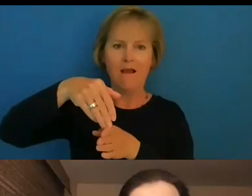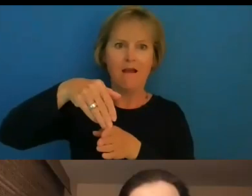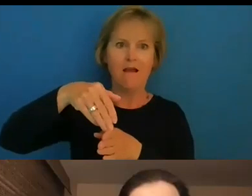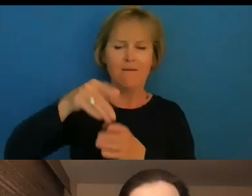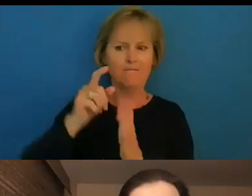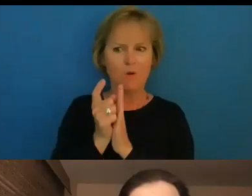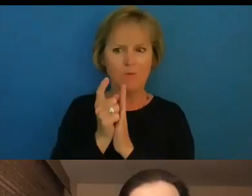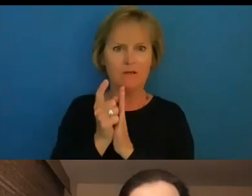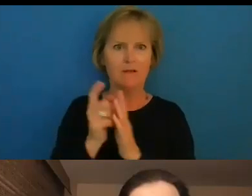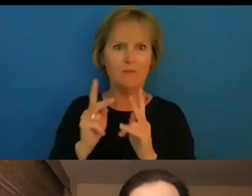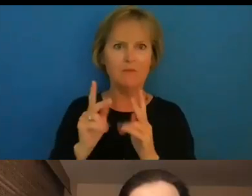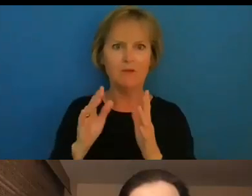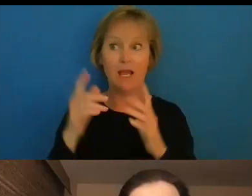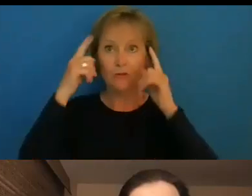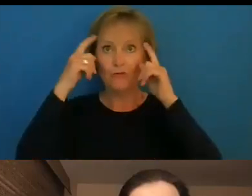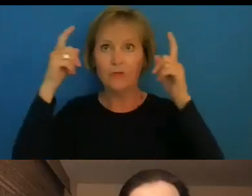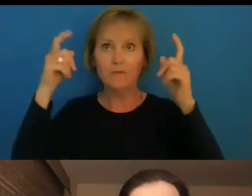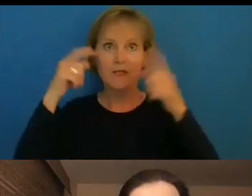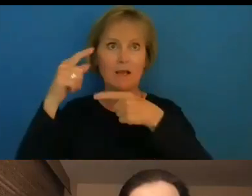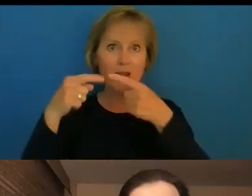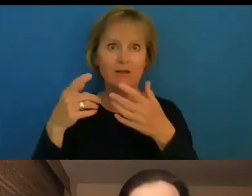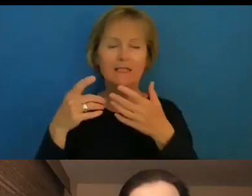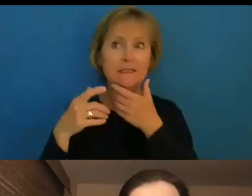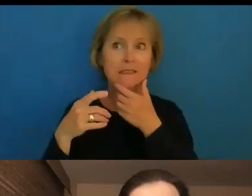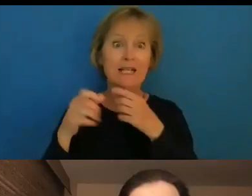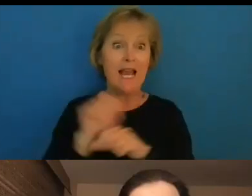that people were dreaming about, that is actually happening now, right?